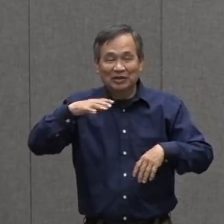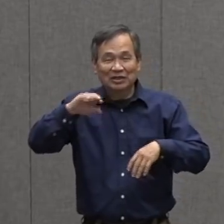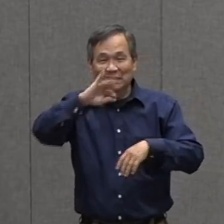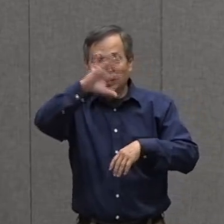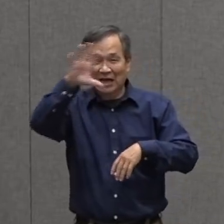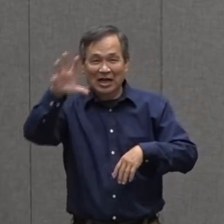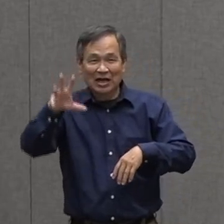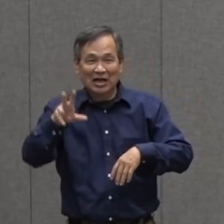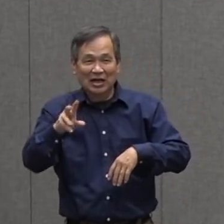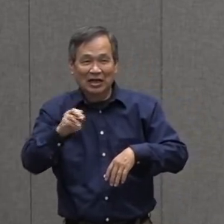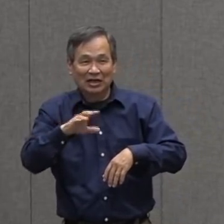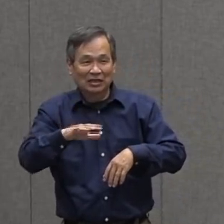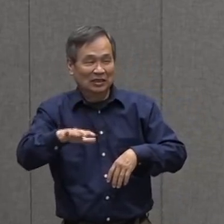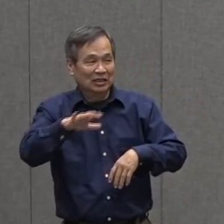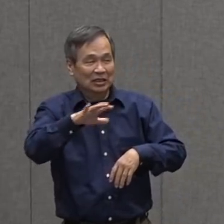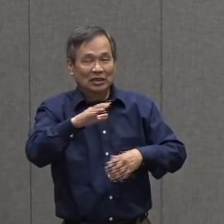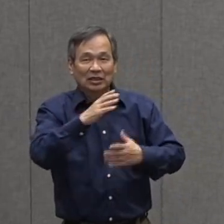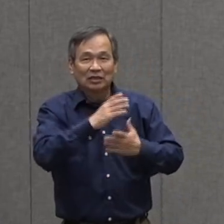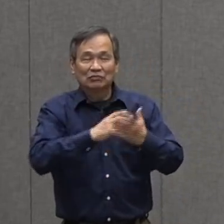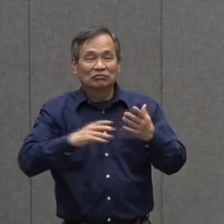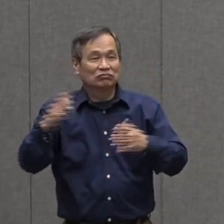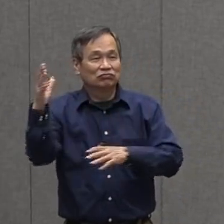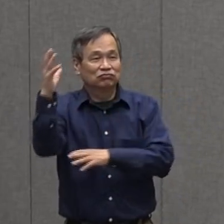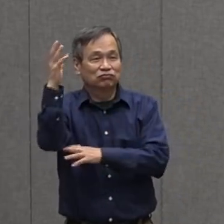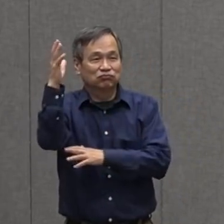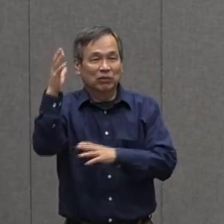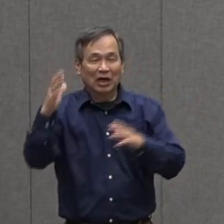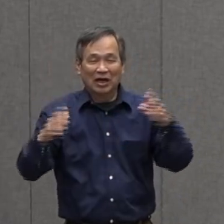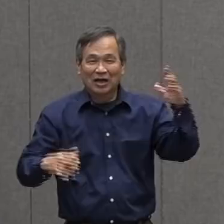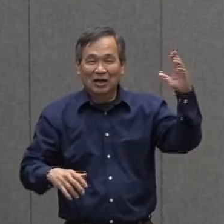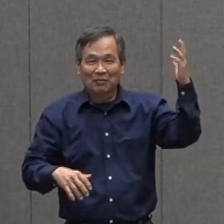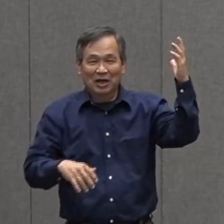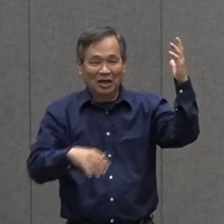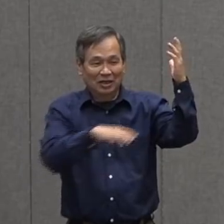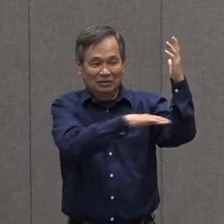"and patches of shade for wild creatures to rest in.